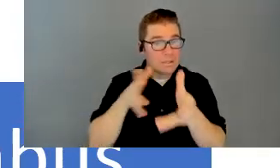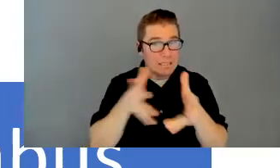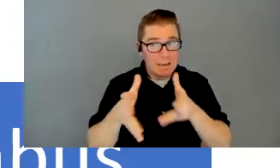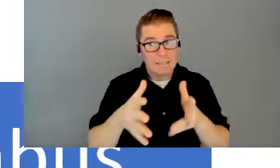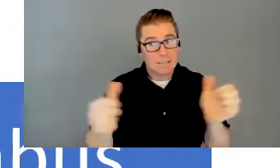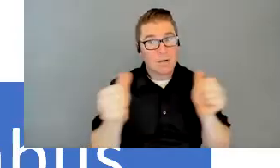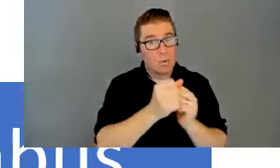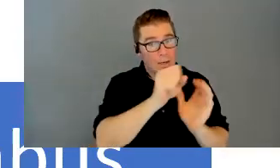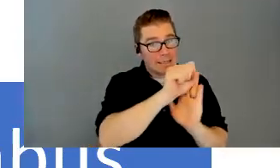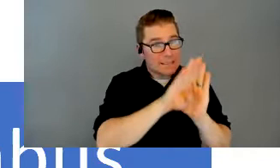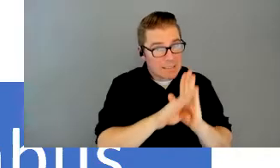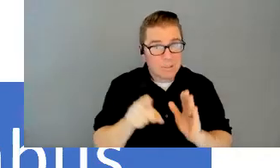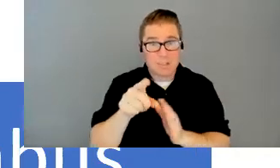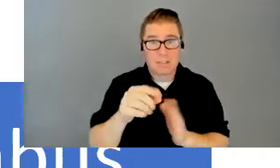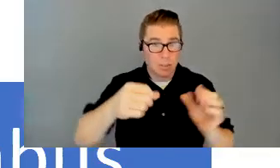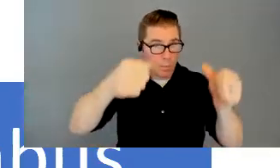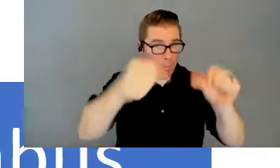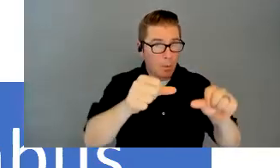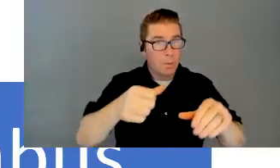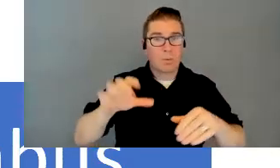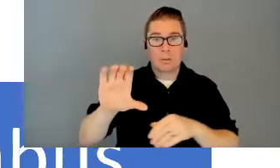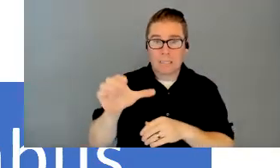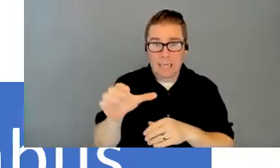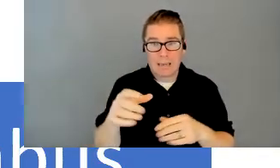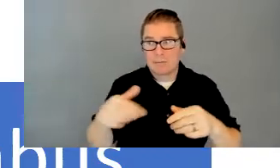before they even set foot in your class or it's an online class